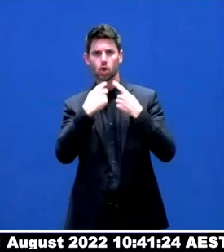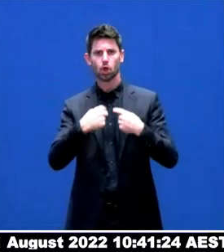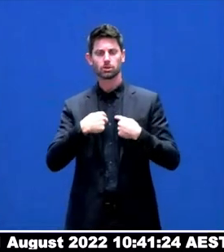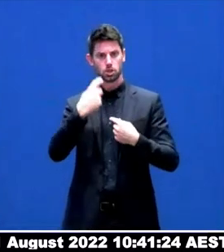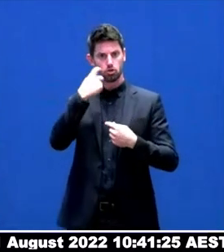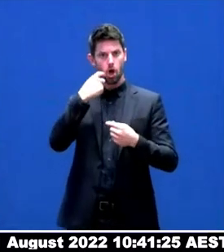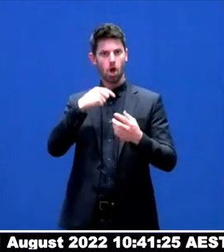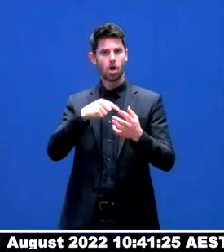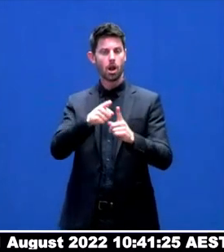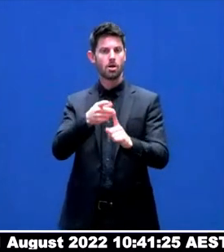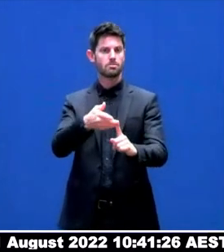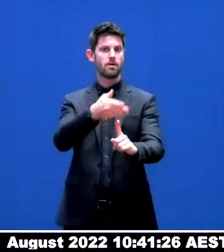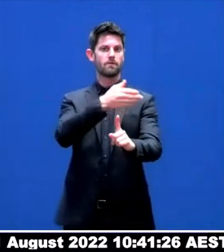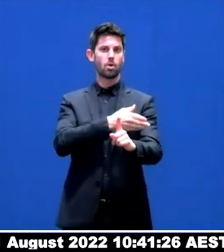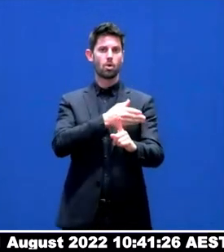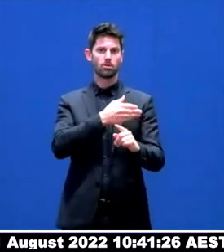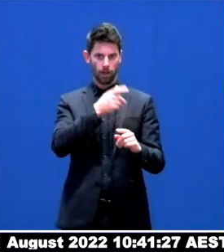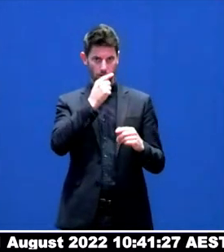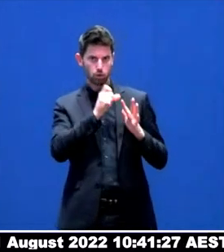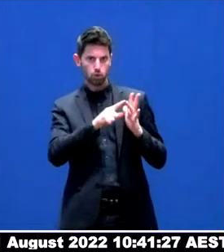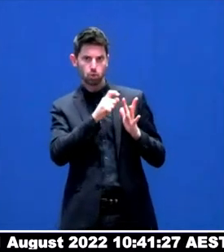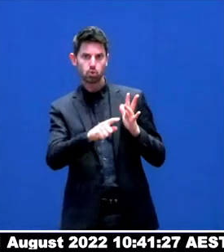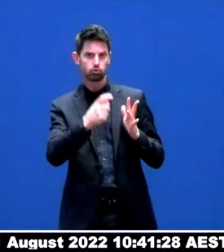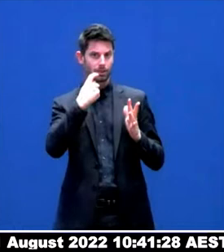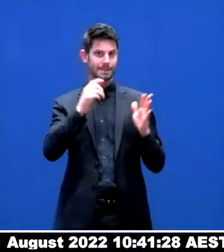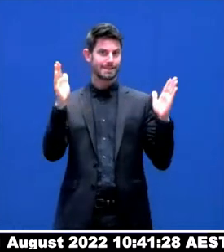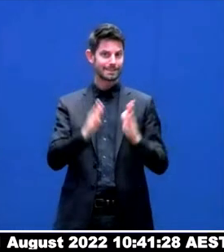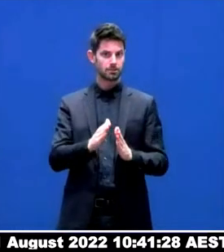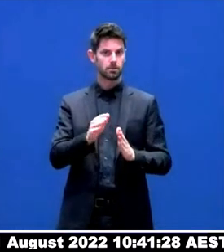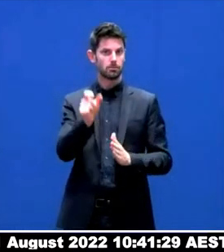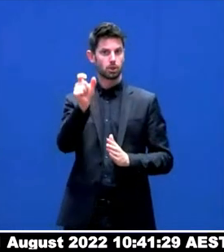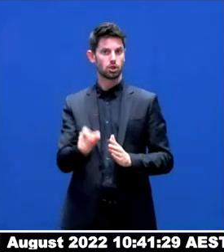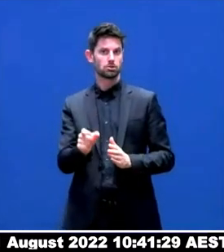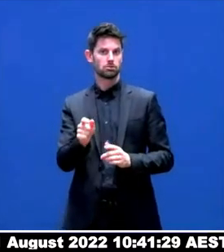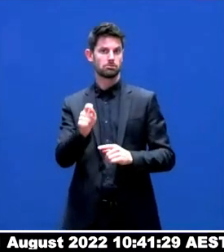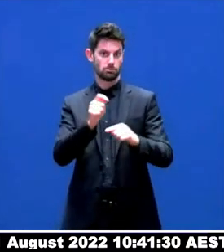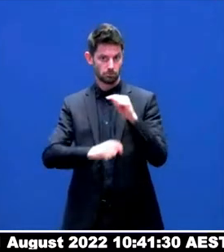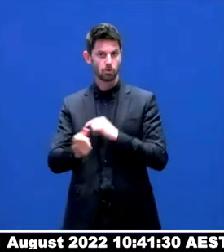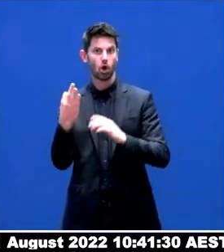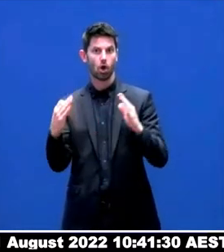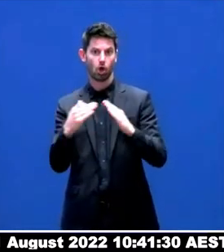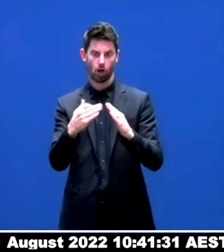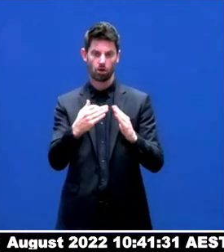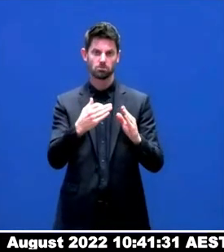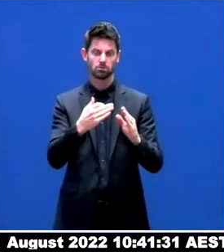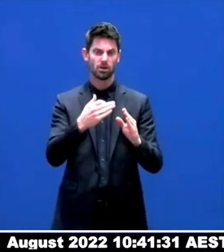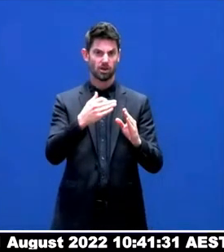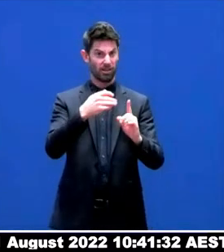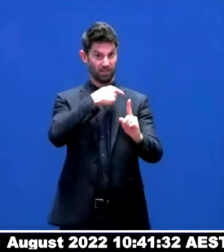towards homelessness was the focus, because they - I mean, all indicators are if you are